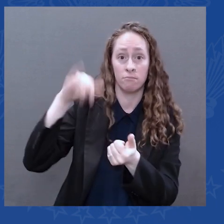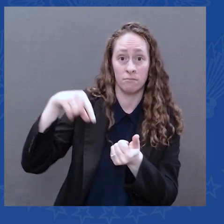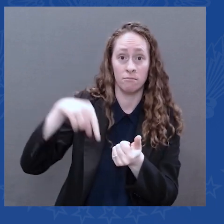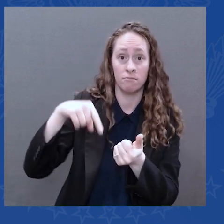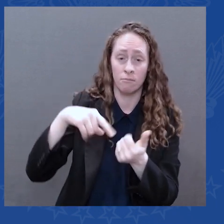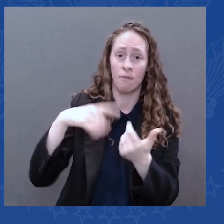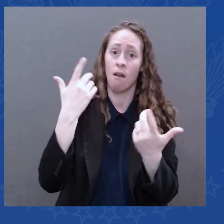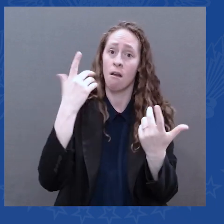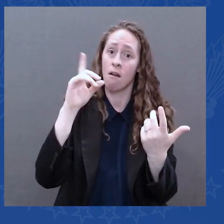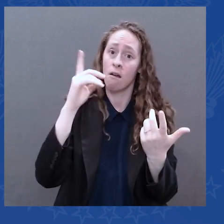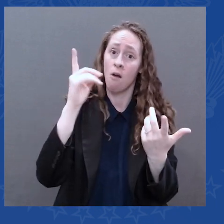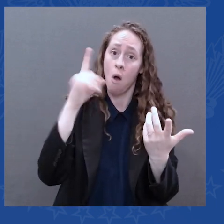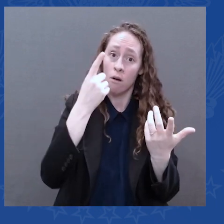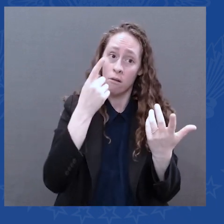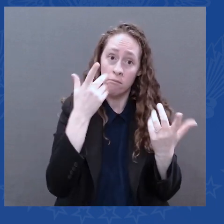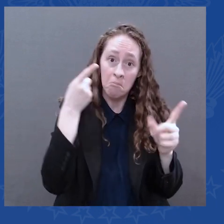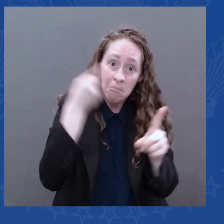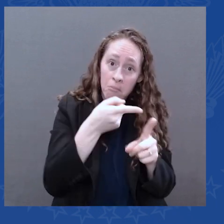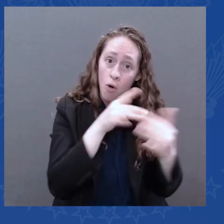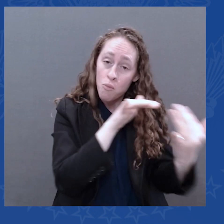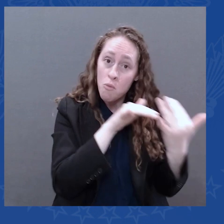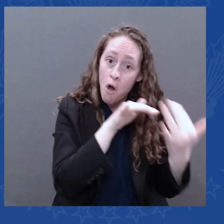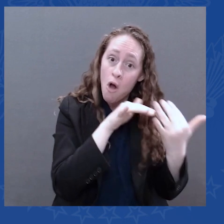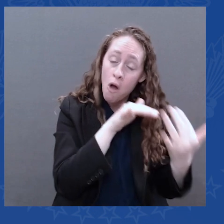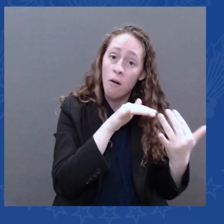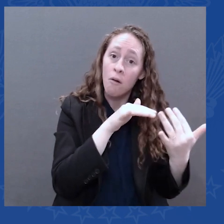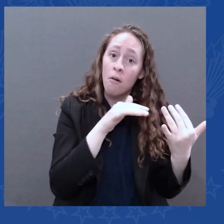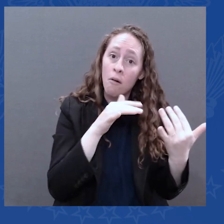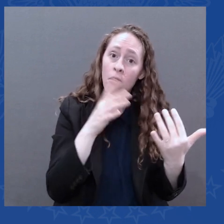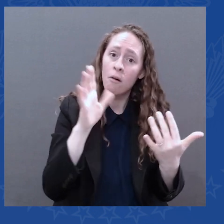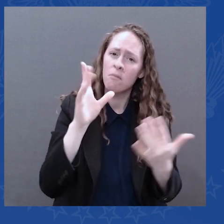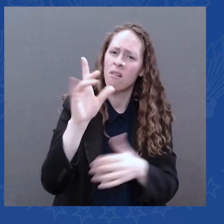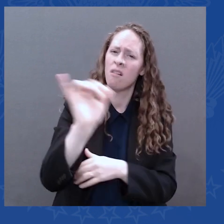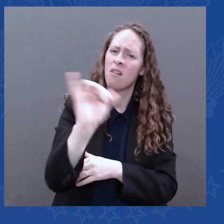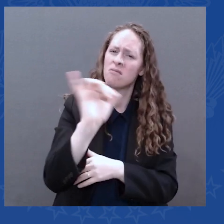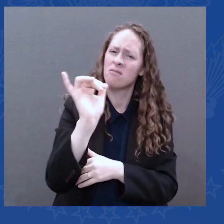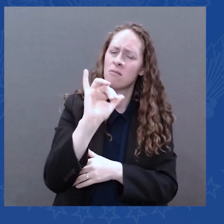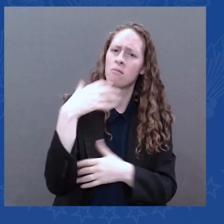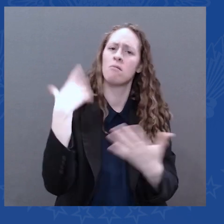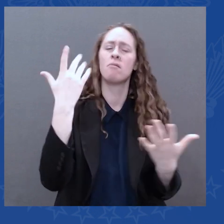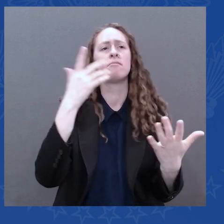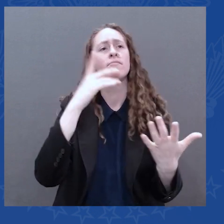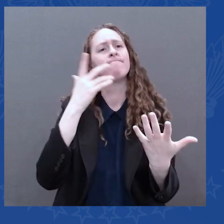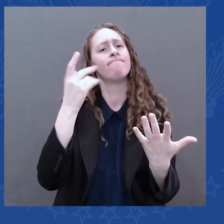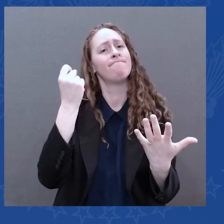but it also focuses on building a greener future with climate neutrality.